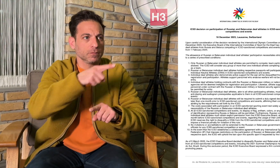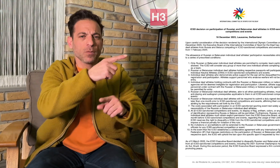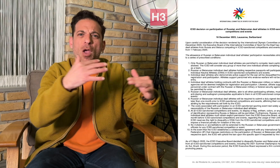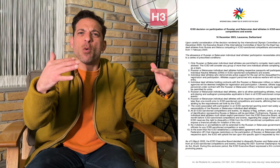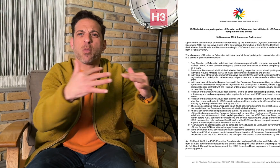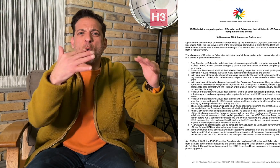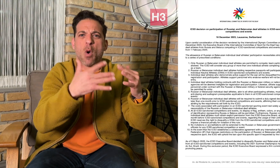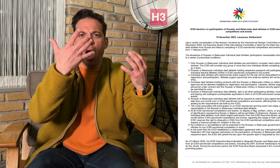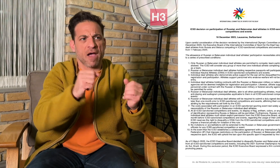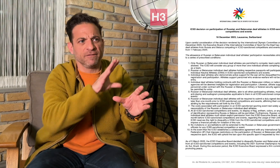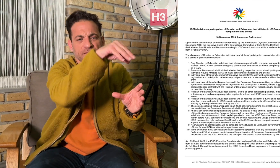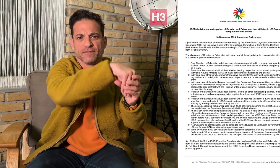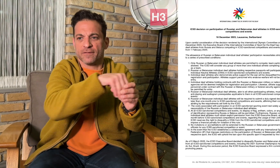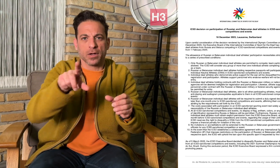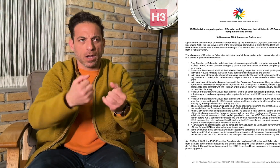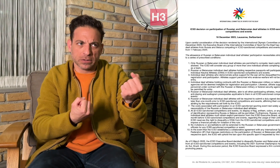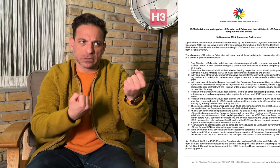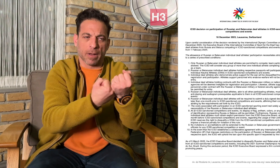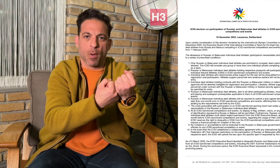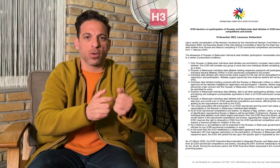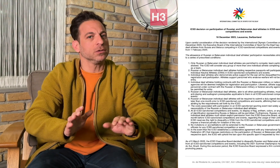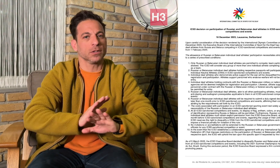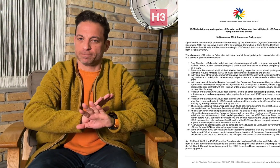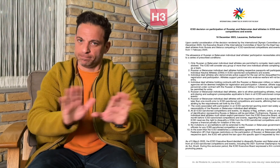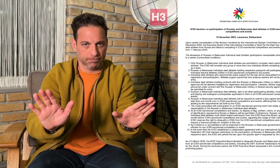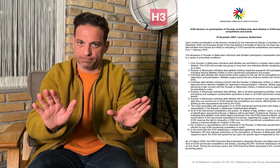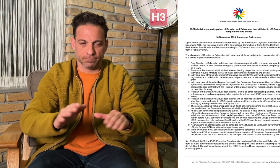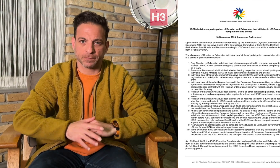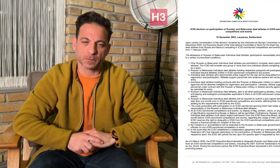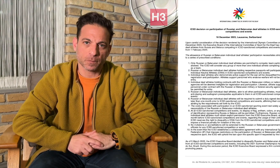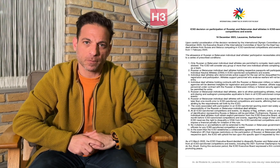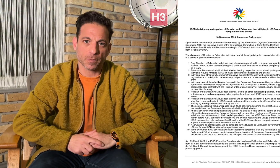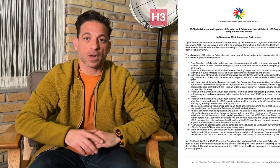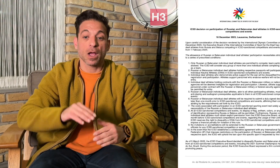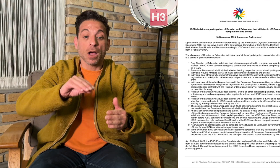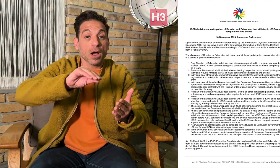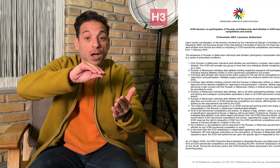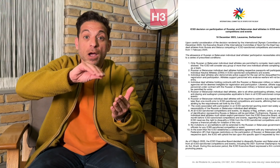And that they are not allowed to actively support the war.